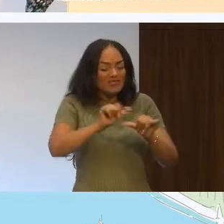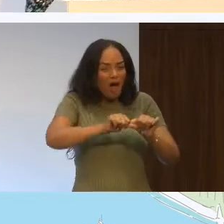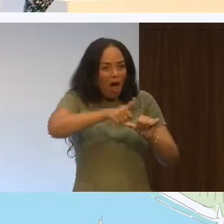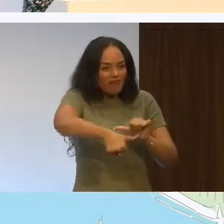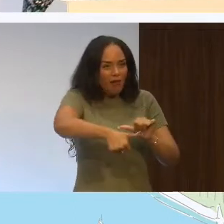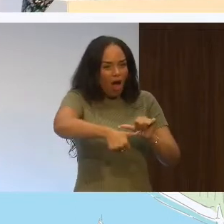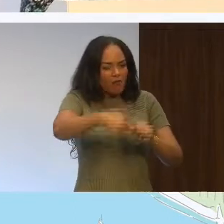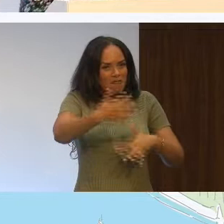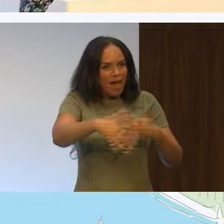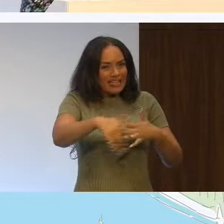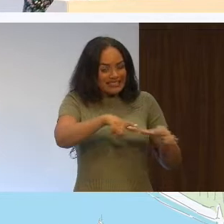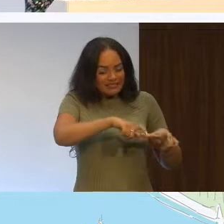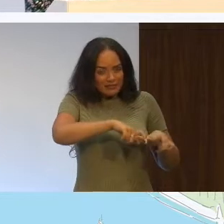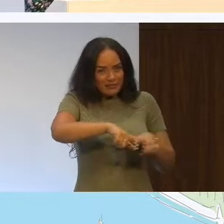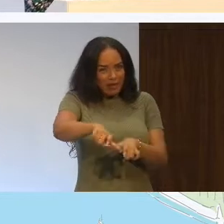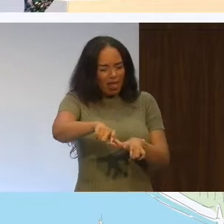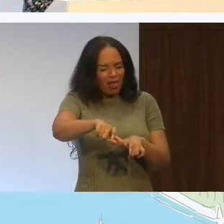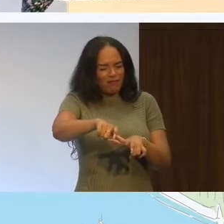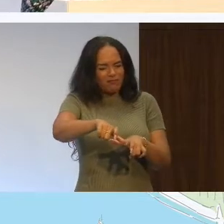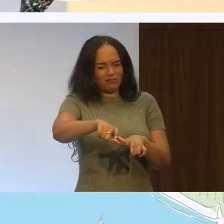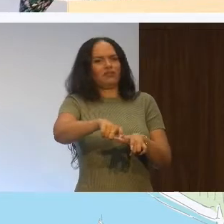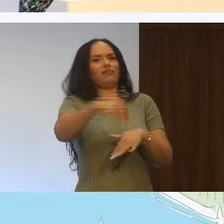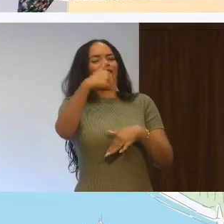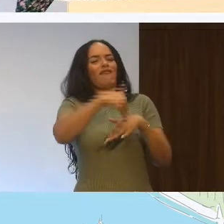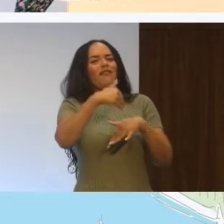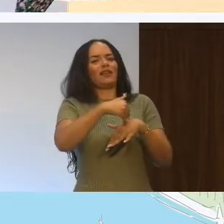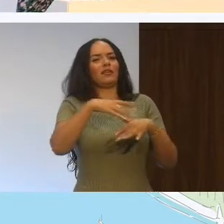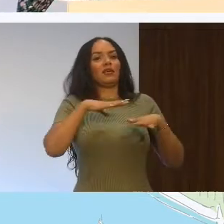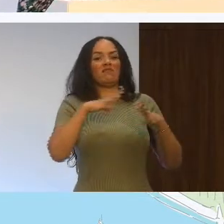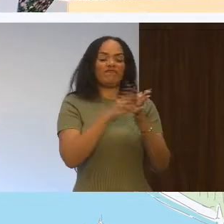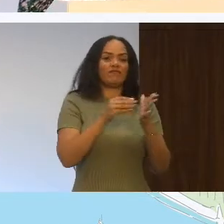they're still disabled by symptoms like tiredness and concentration problems